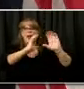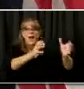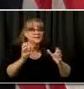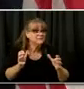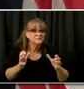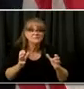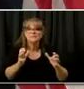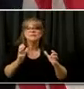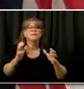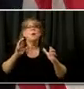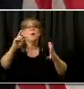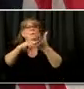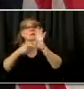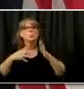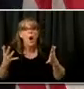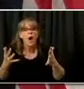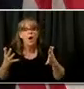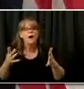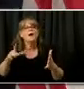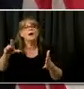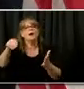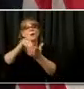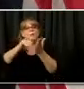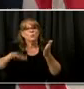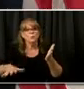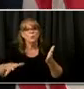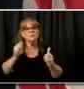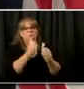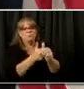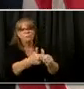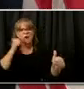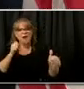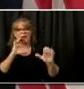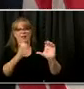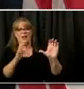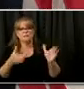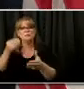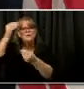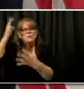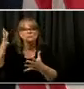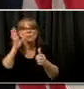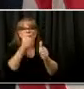that are they're not ready for the kids to go back but they also don't love the online program um the